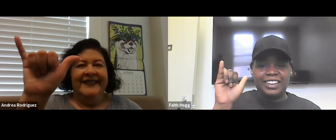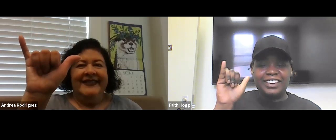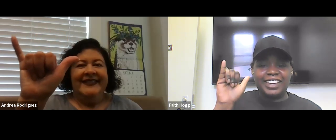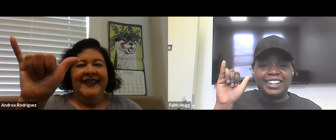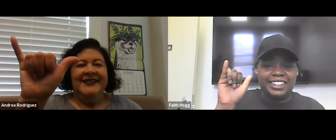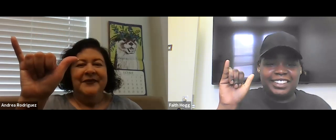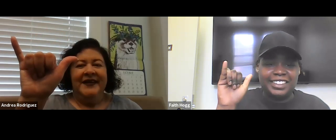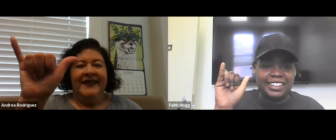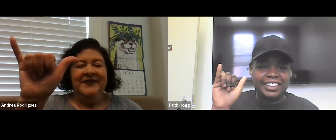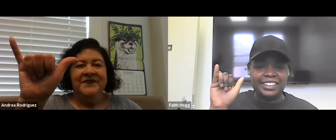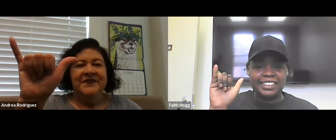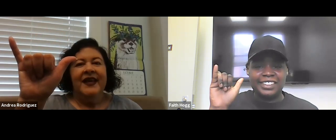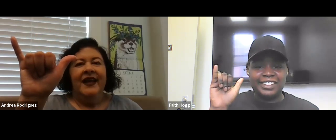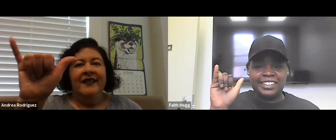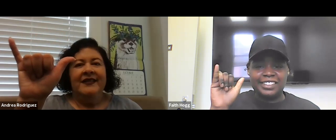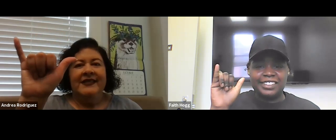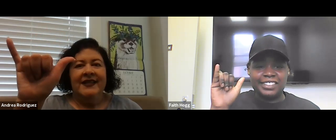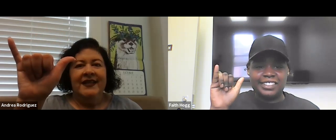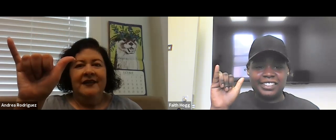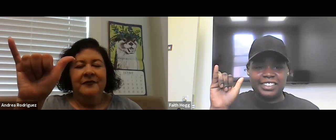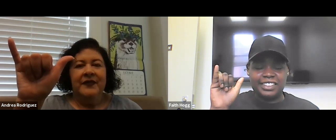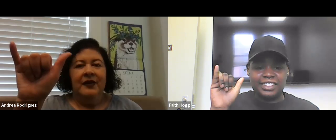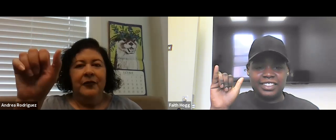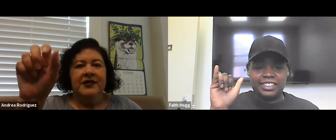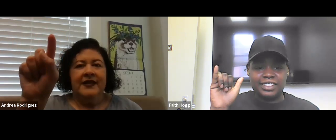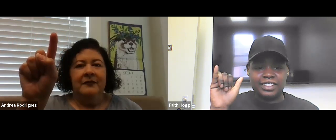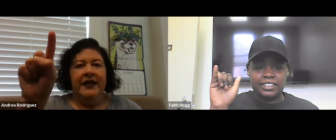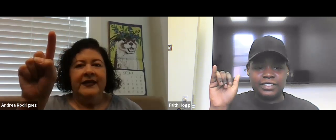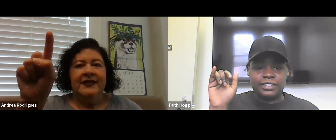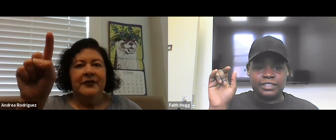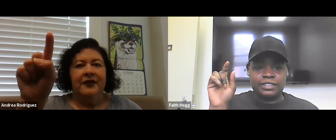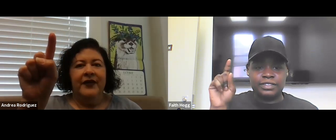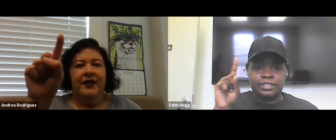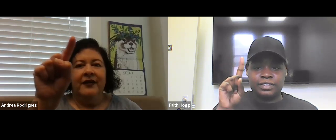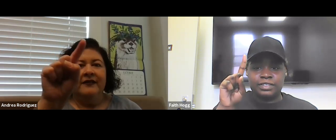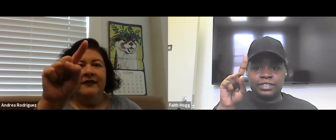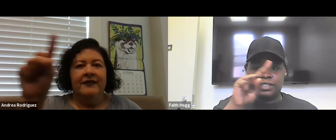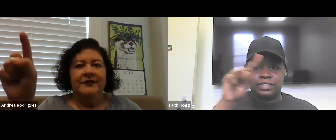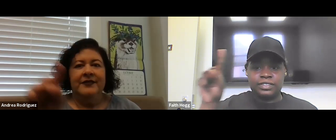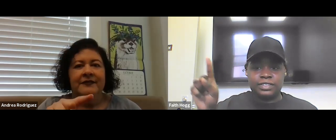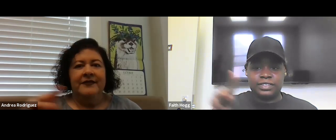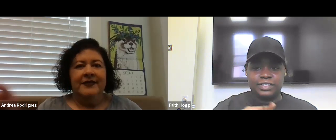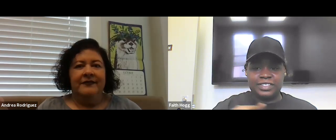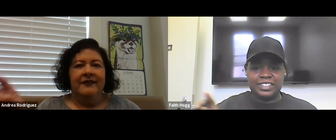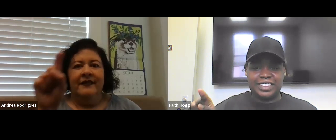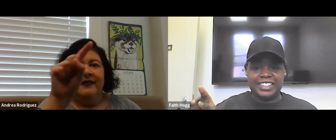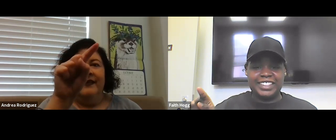Okay, that's Y. And then Z, we're just going to make a Z with our finger. Do it